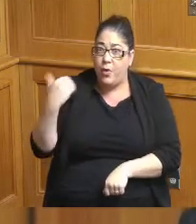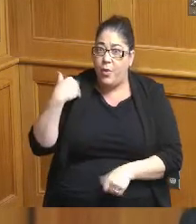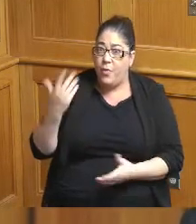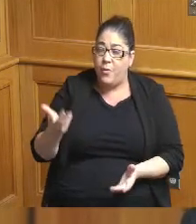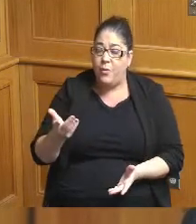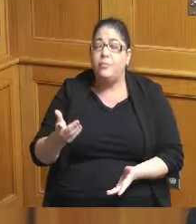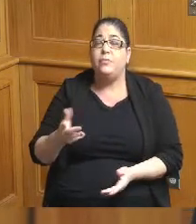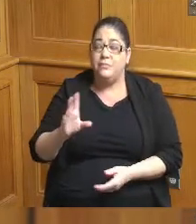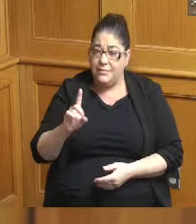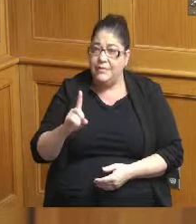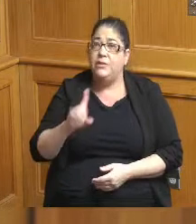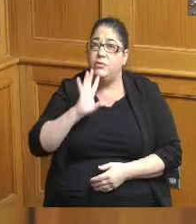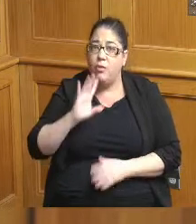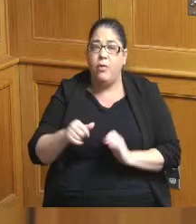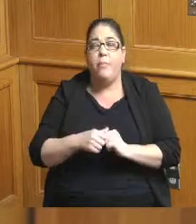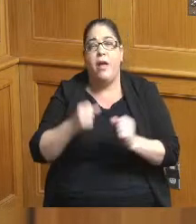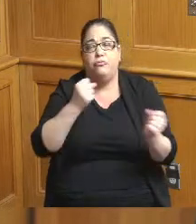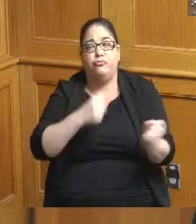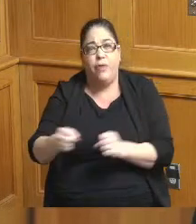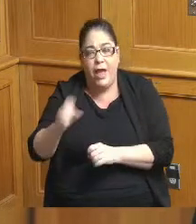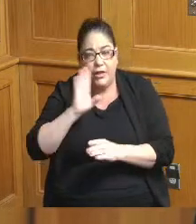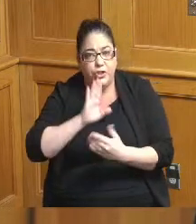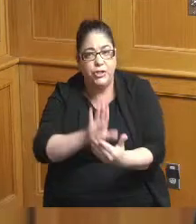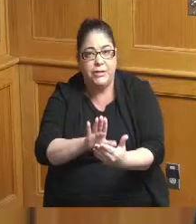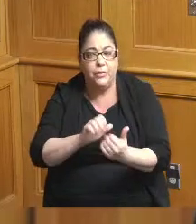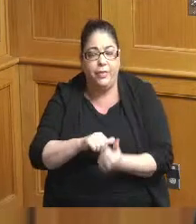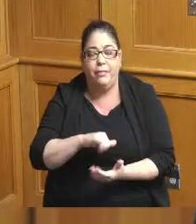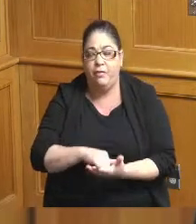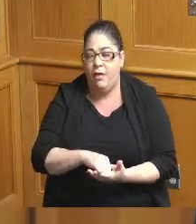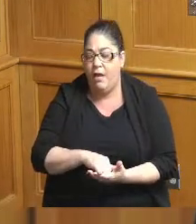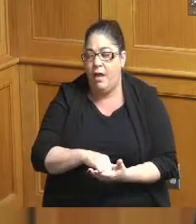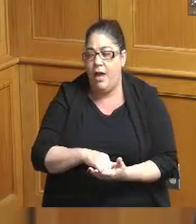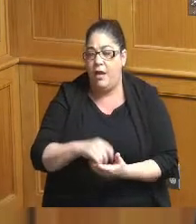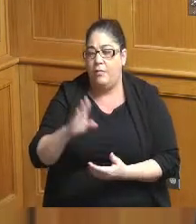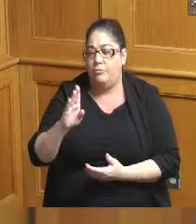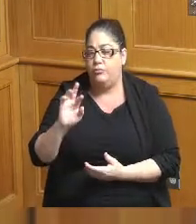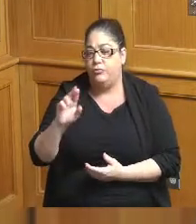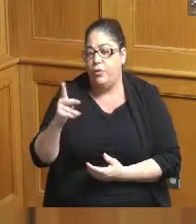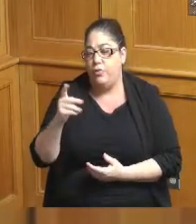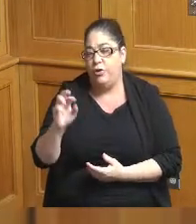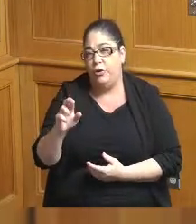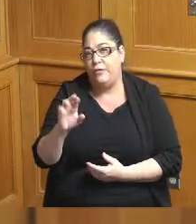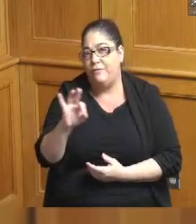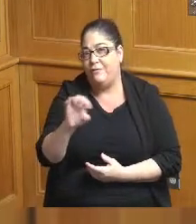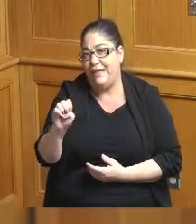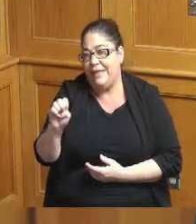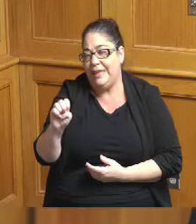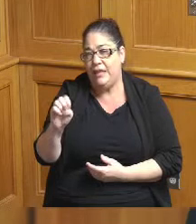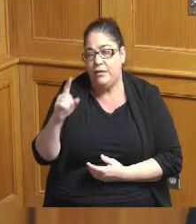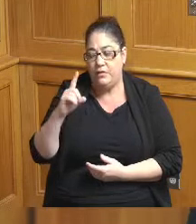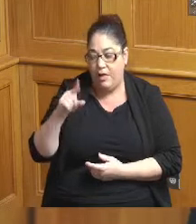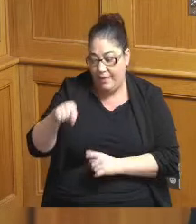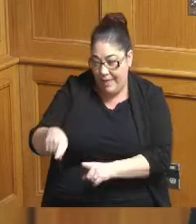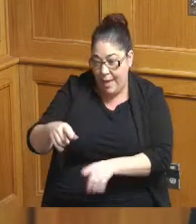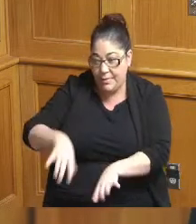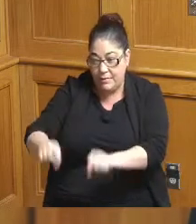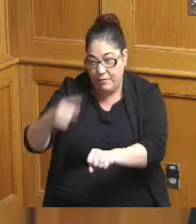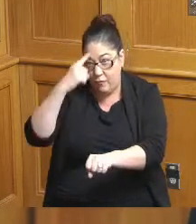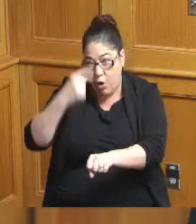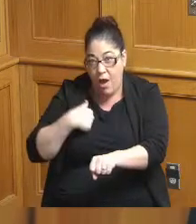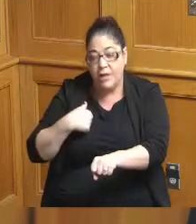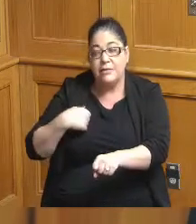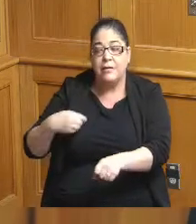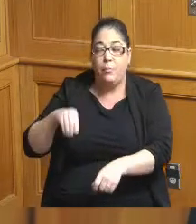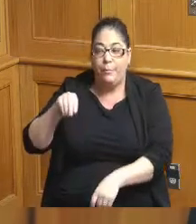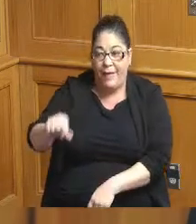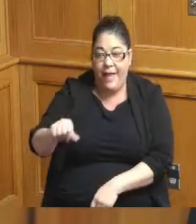strategy related to the broker fee and what would need to be paid if we were to do things